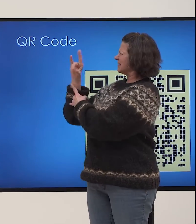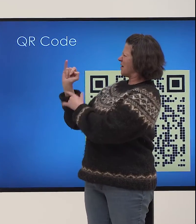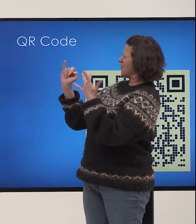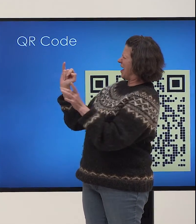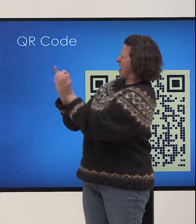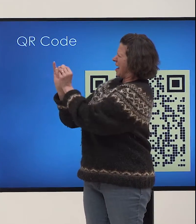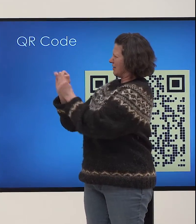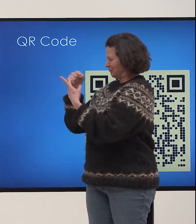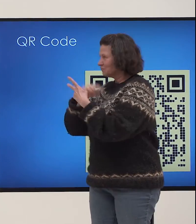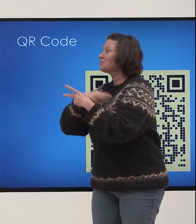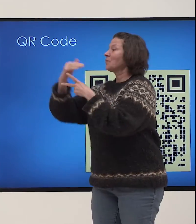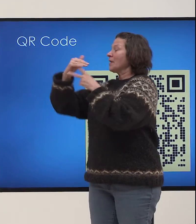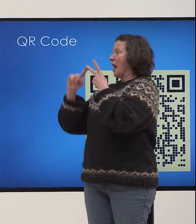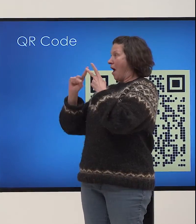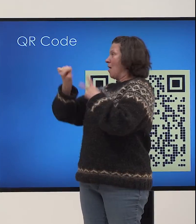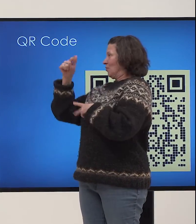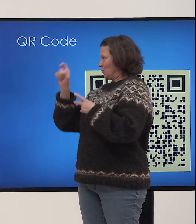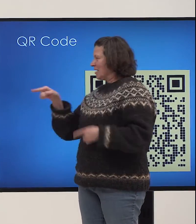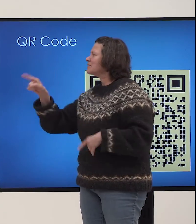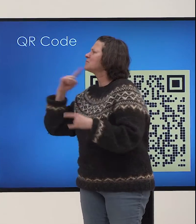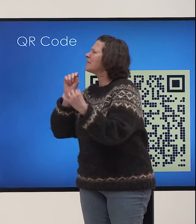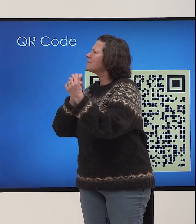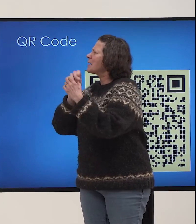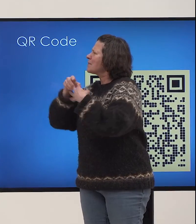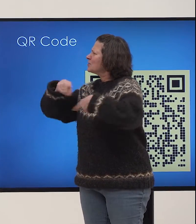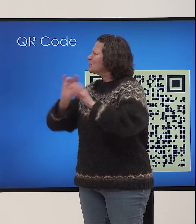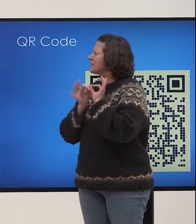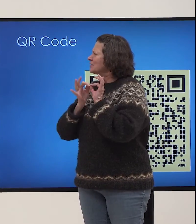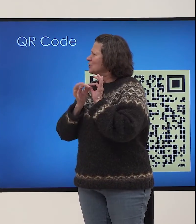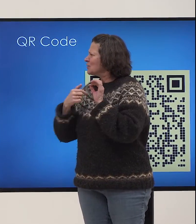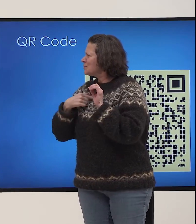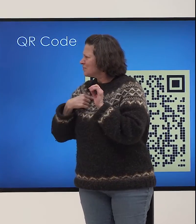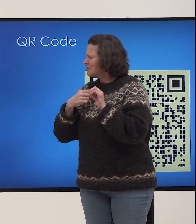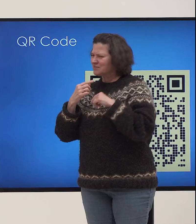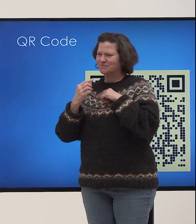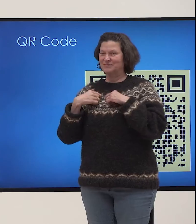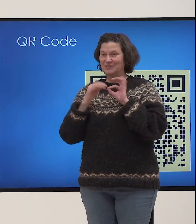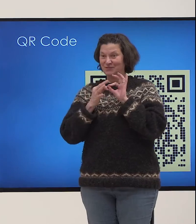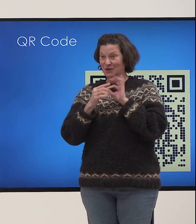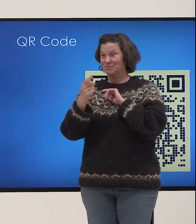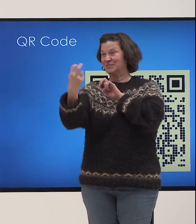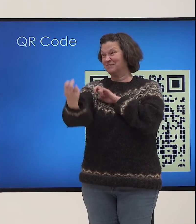So, should we remove the "C" from the "CDI"? And also, I want to talk about giving feedback